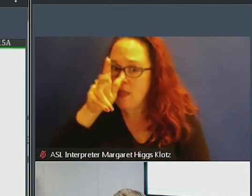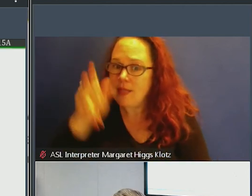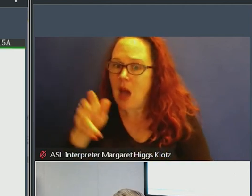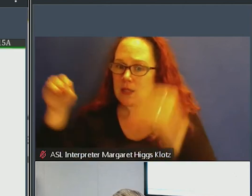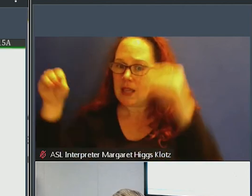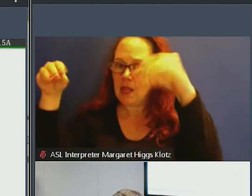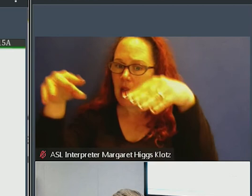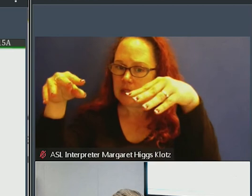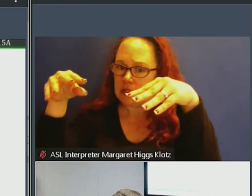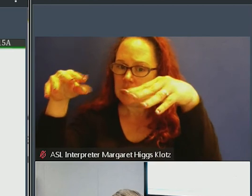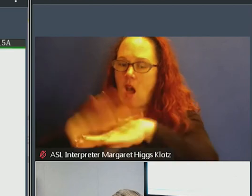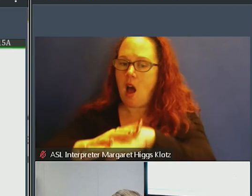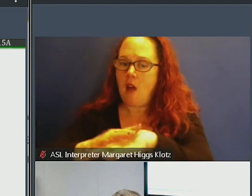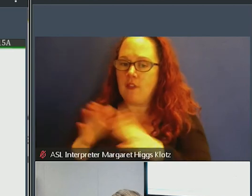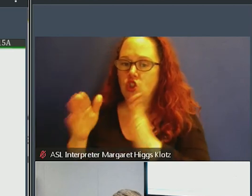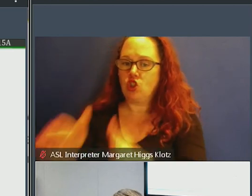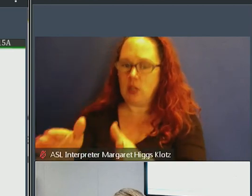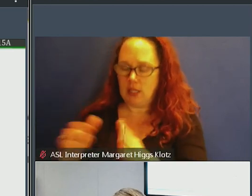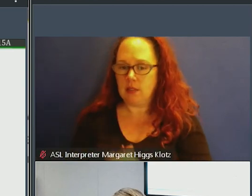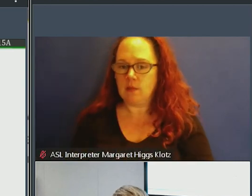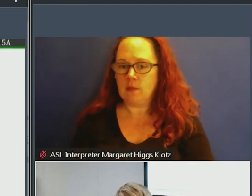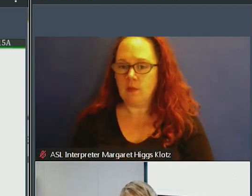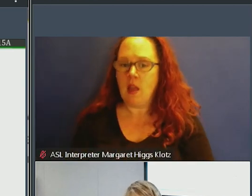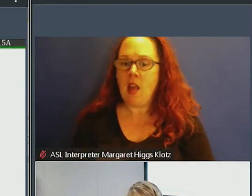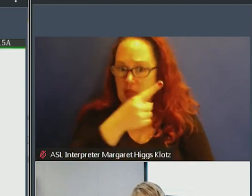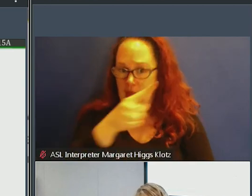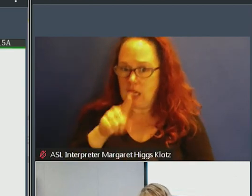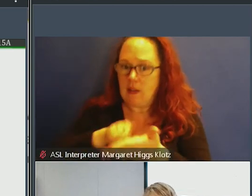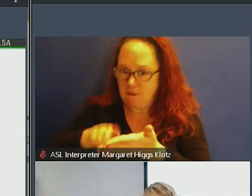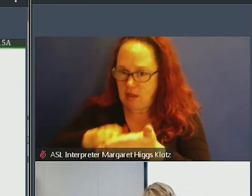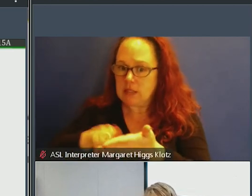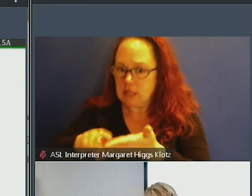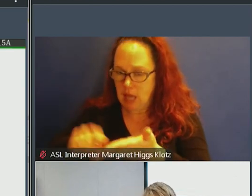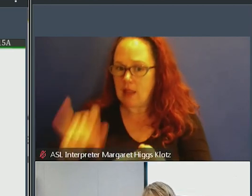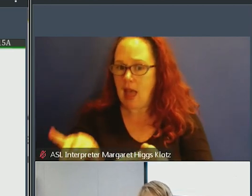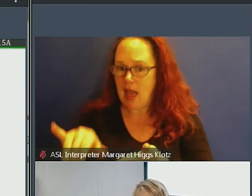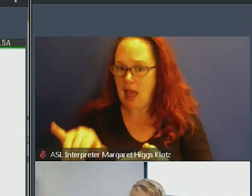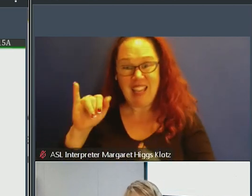D PI and DPW and T they can look at those things, because if there's a safety issue, you know, we can,